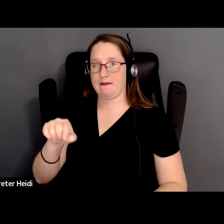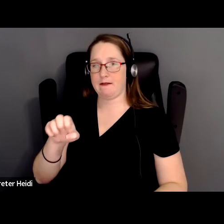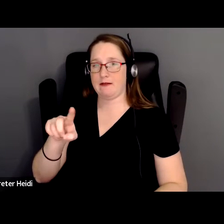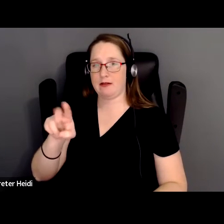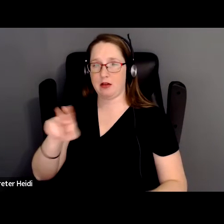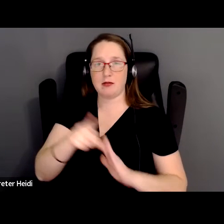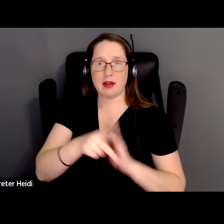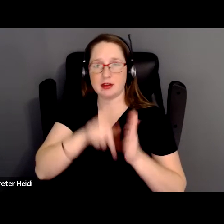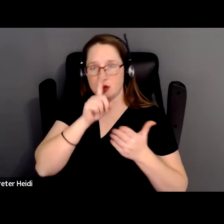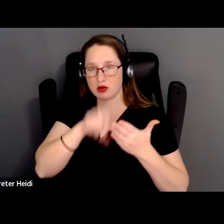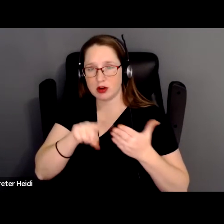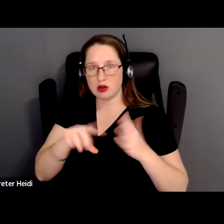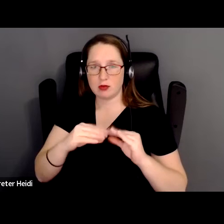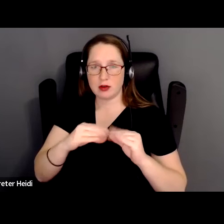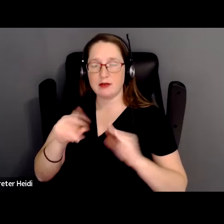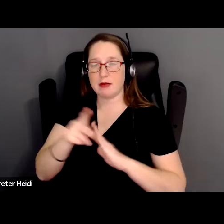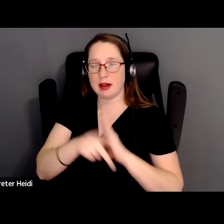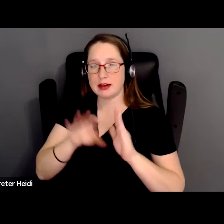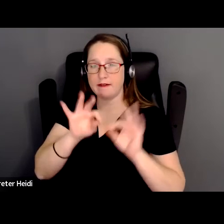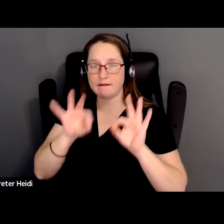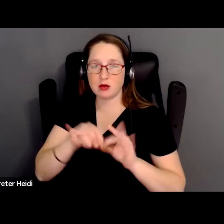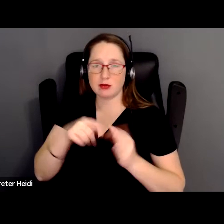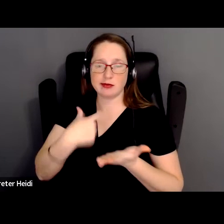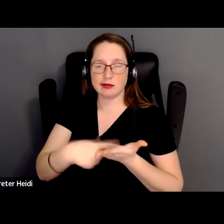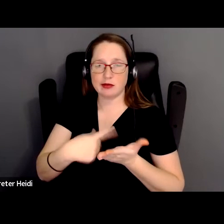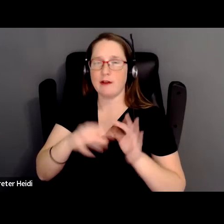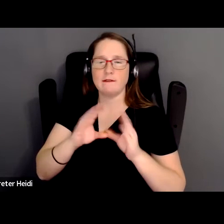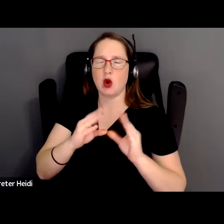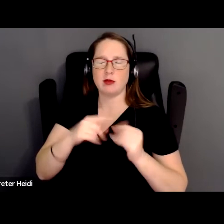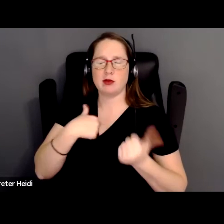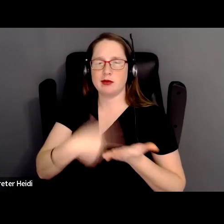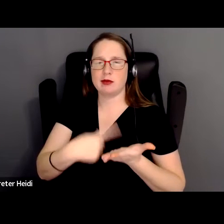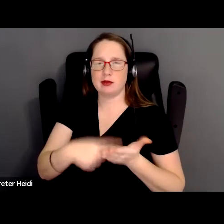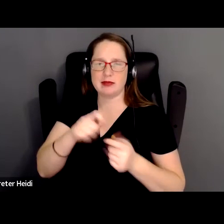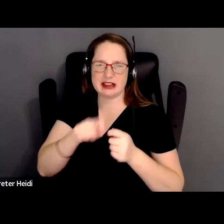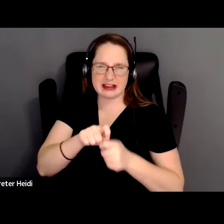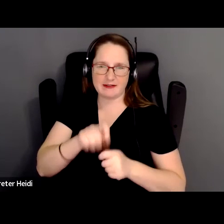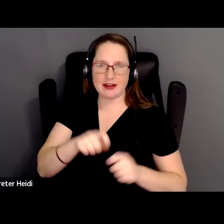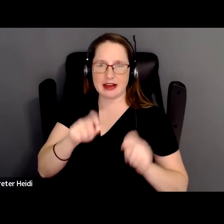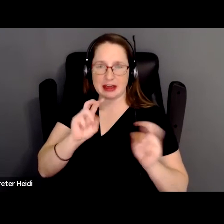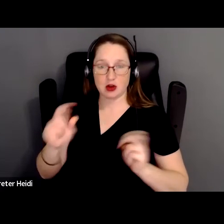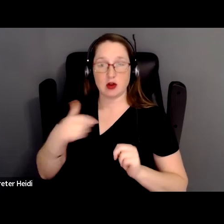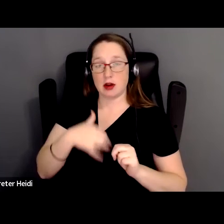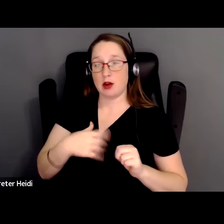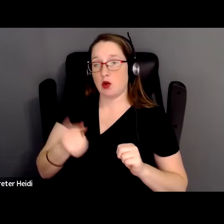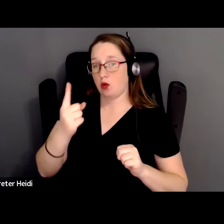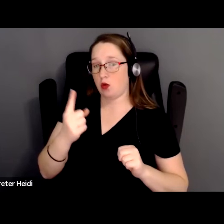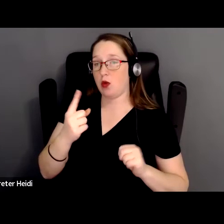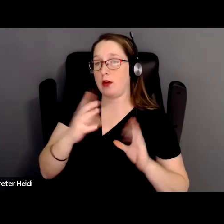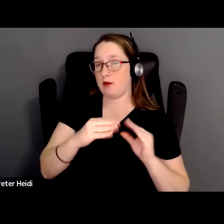research briefs and policy forums where we talk about individual specific issues, we had one form this fall that talked about